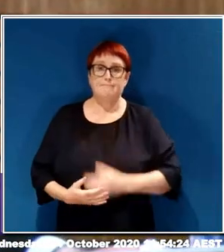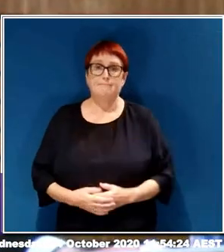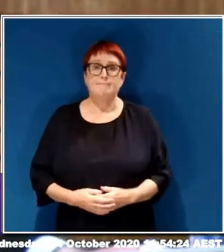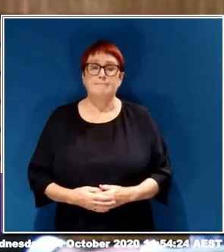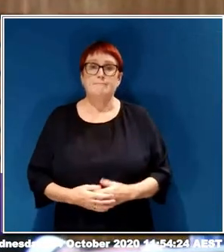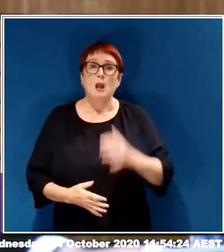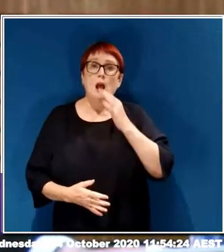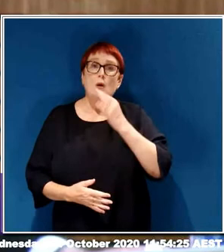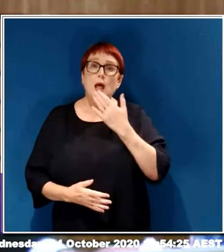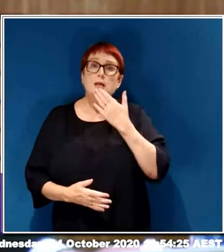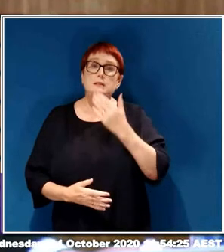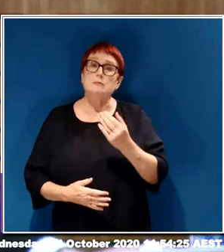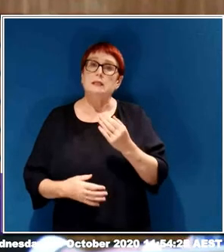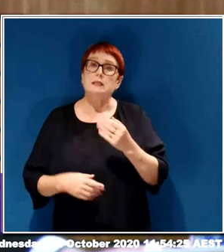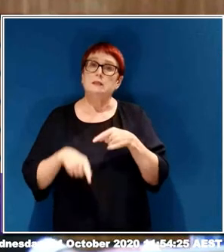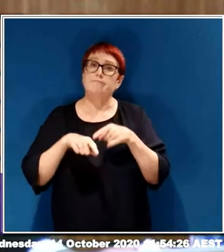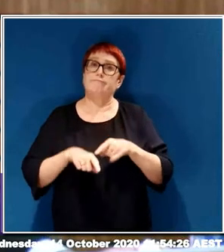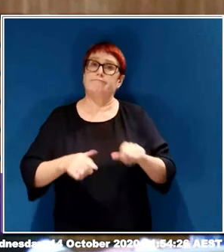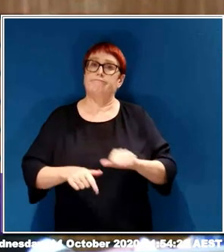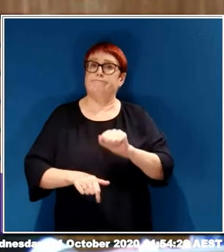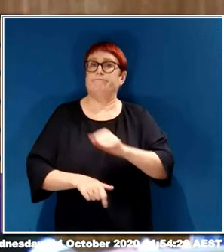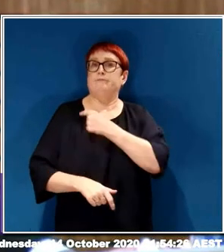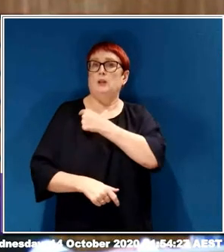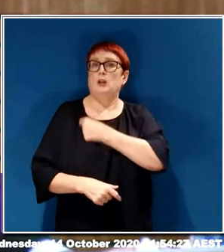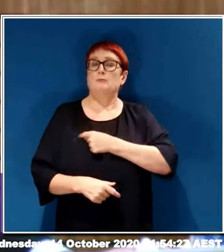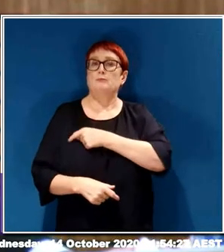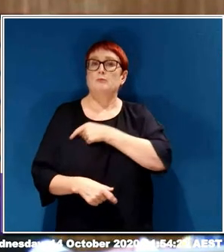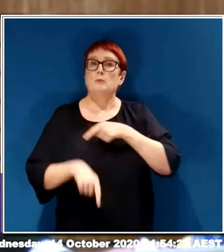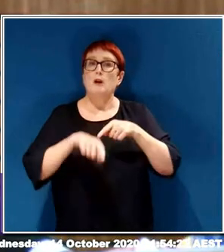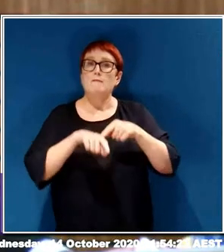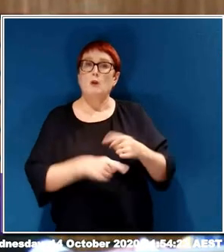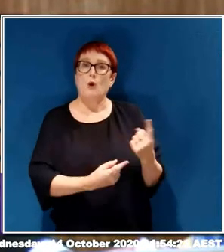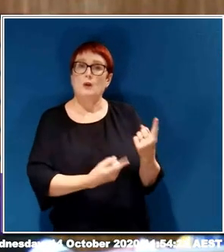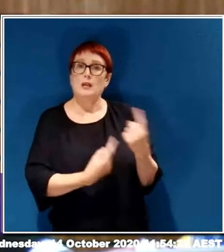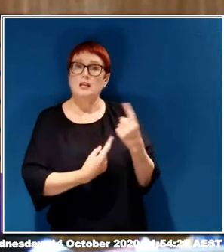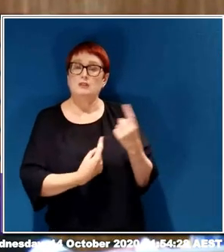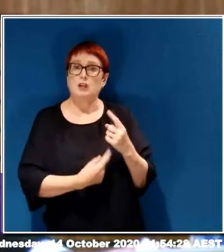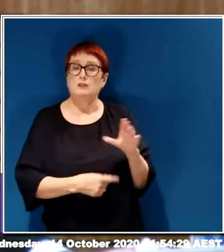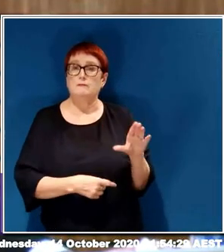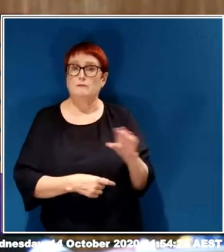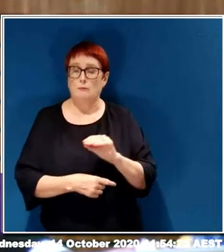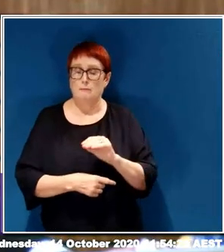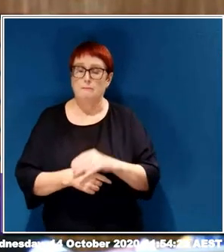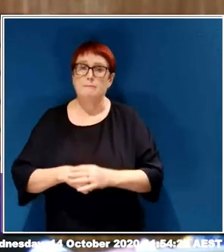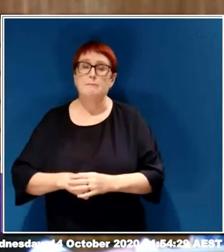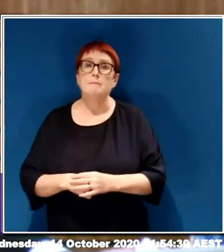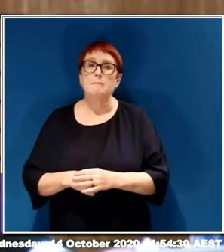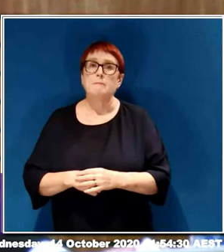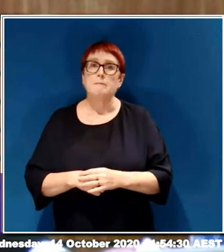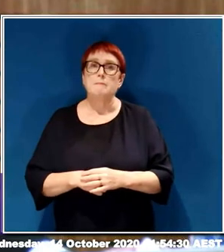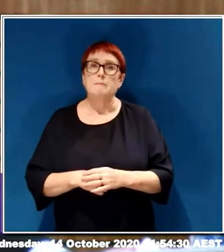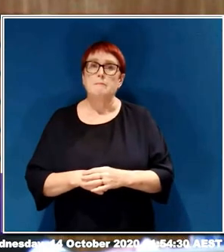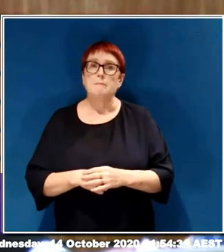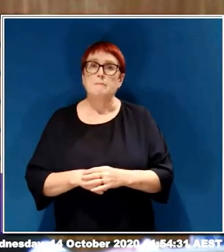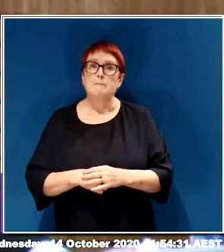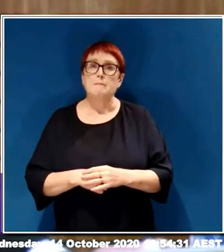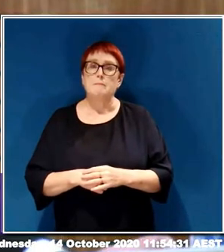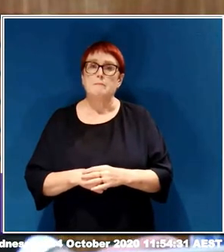mind following the instructions that are given or will be given by Commissioner Atkinson's associate. Thank you.